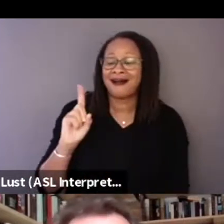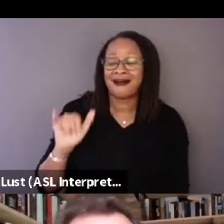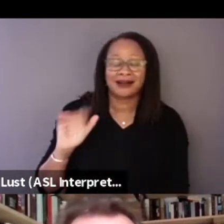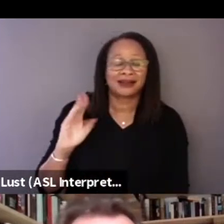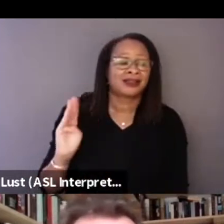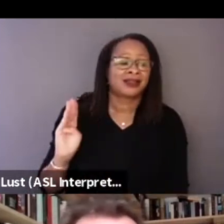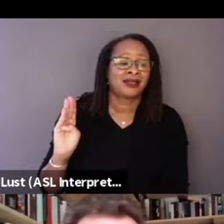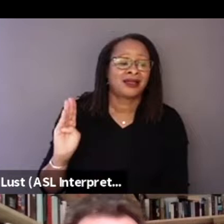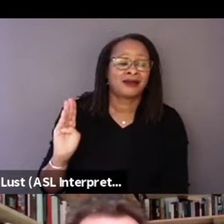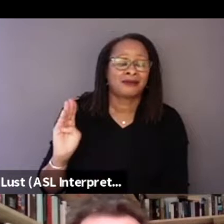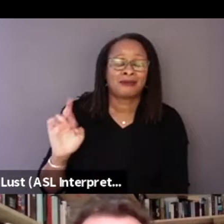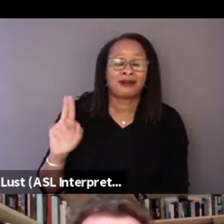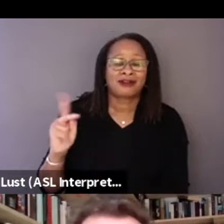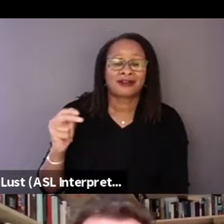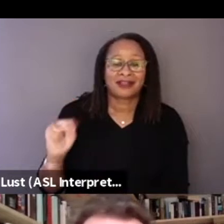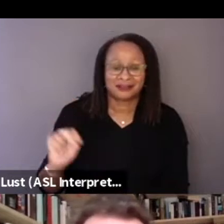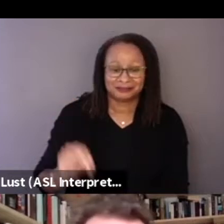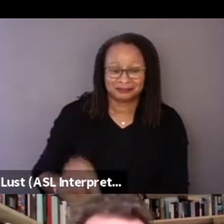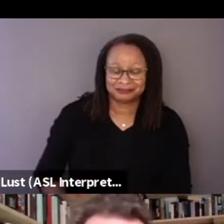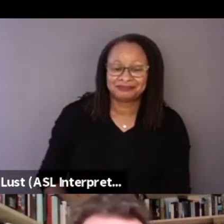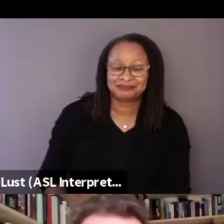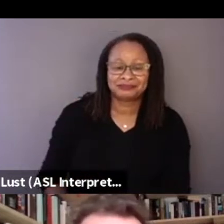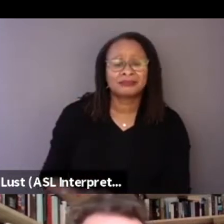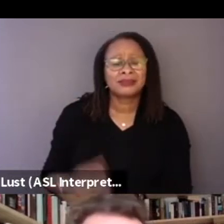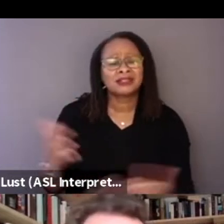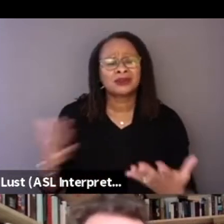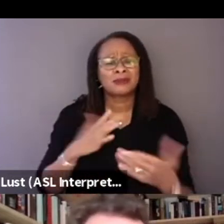but I'll bet there's a good story behind it. How does a project like this start?